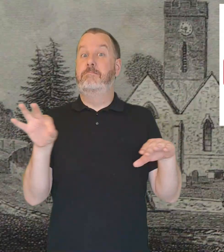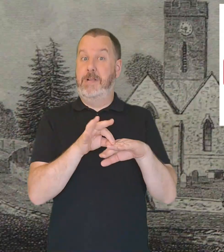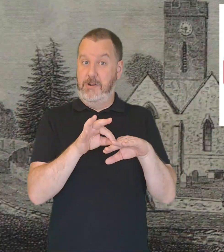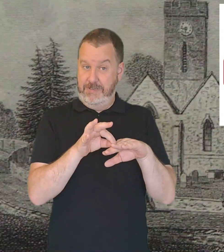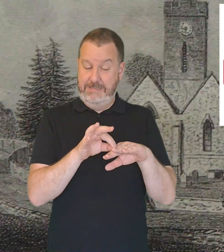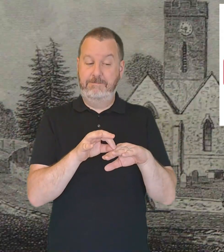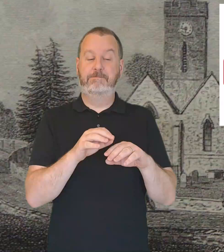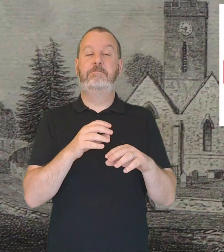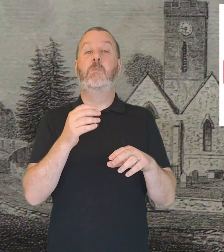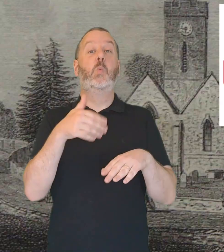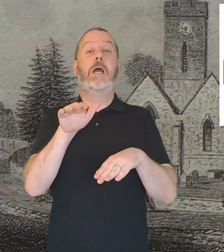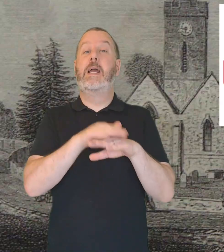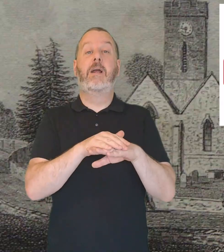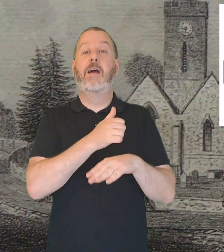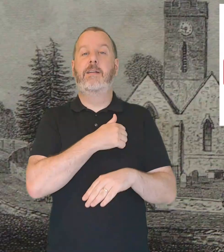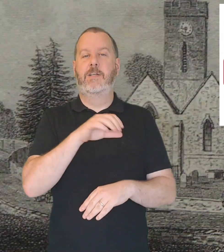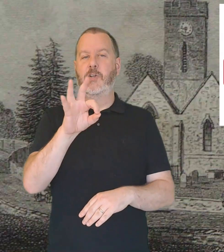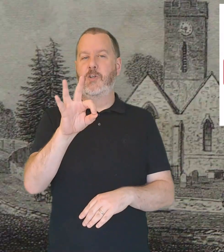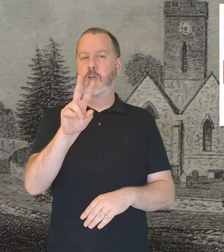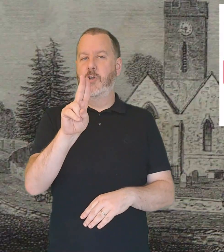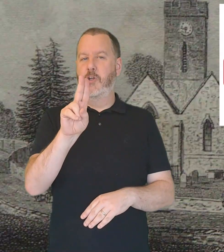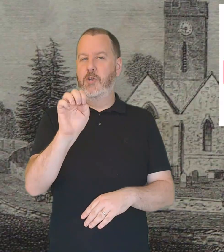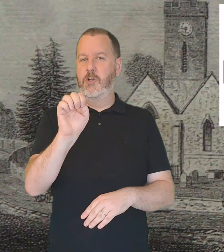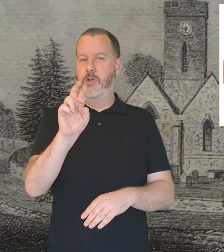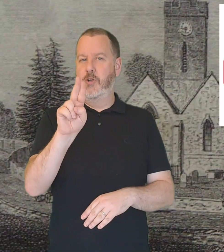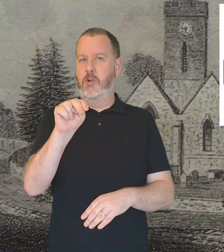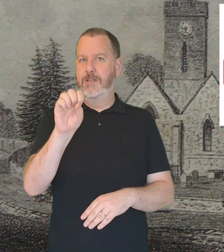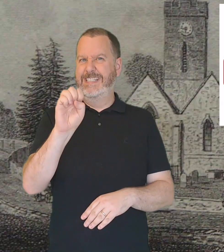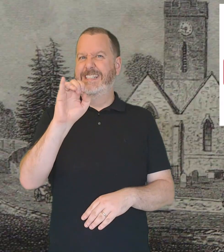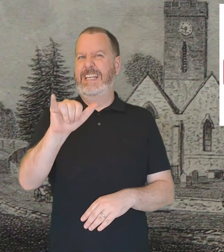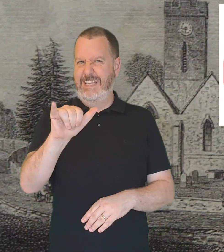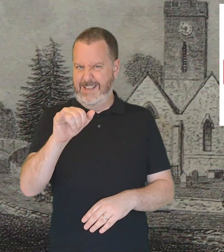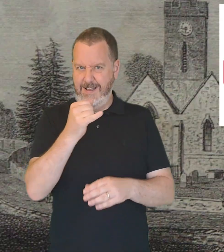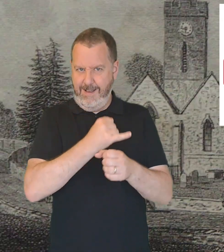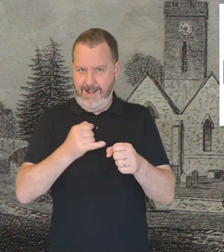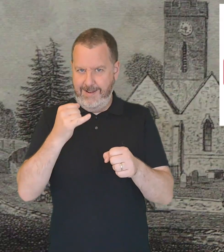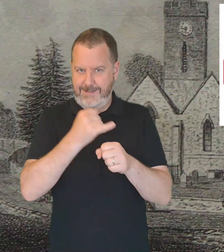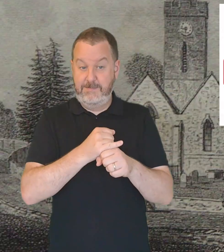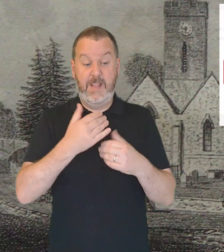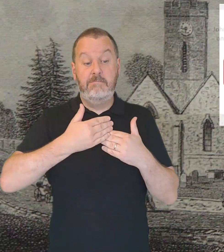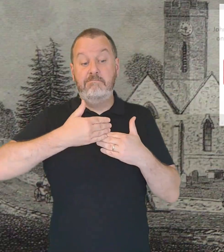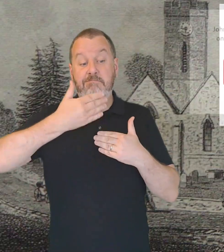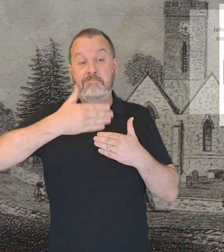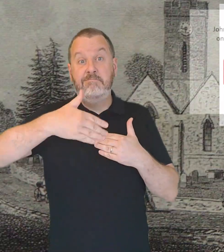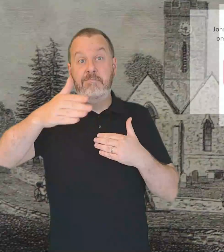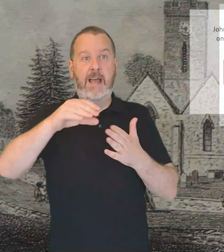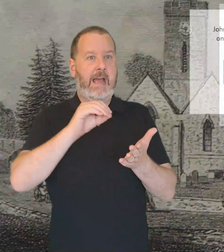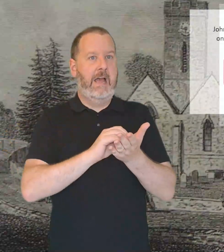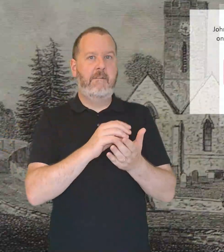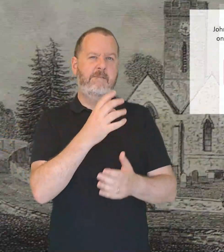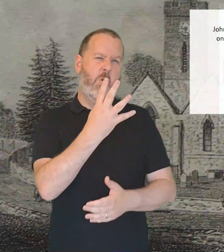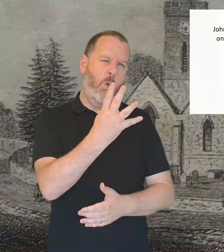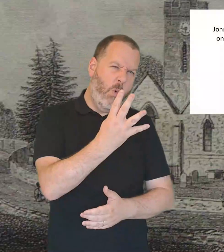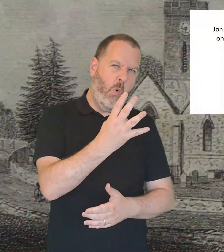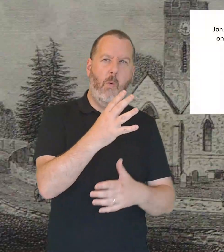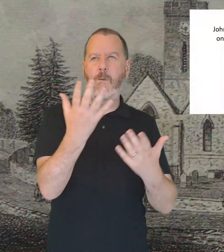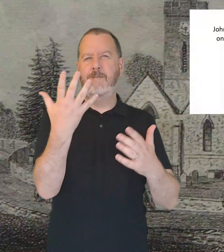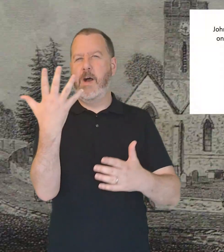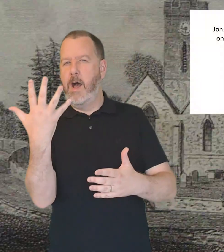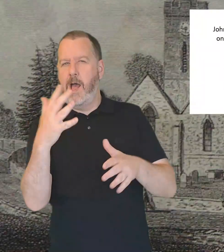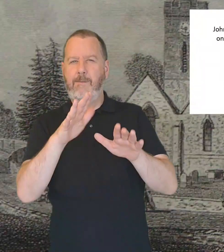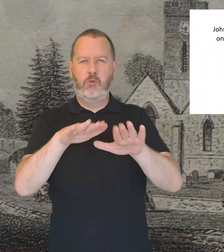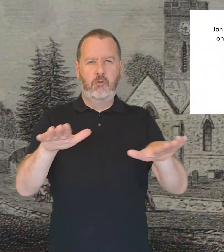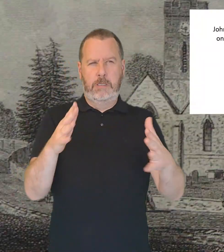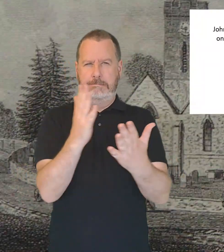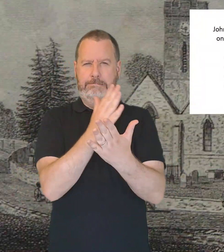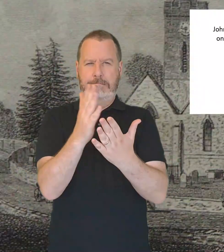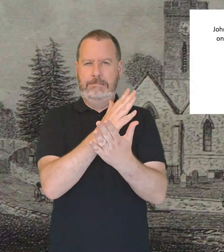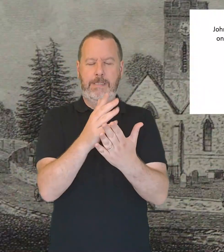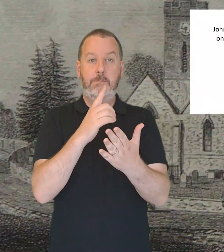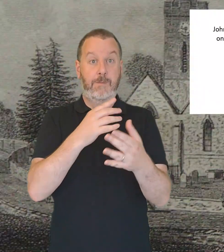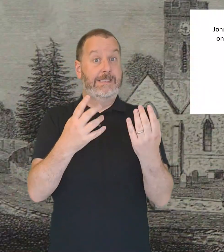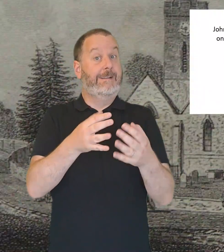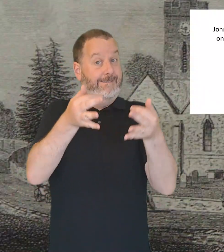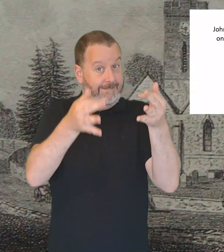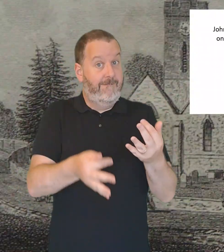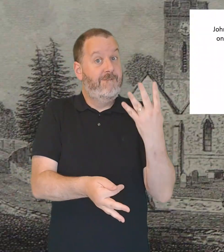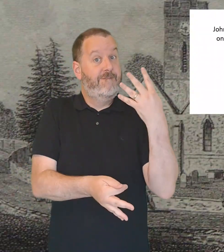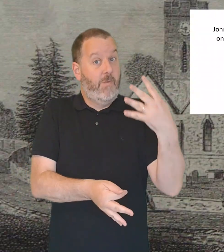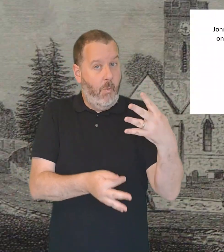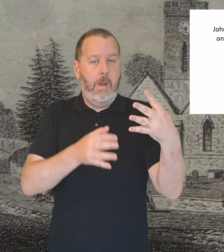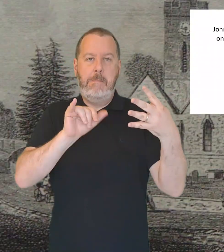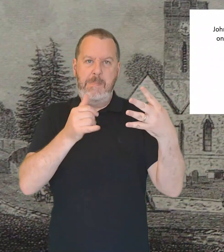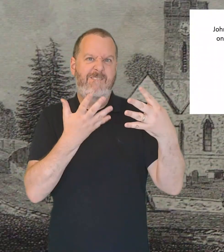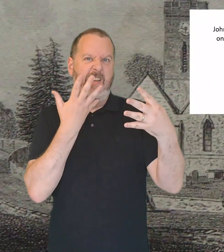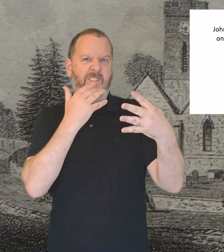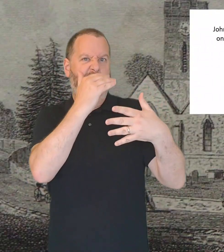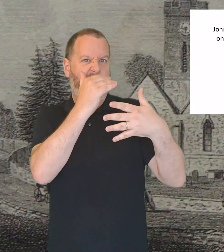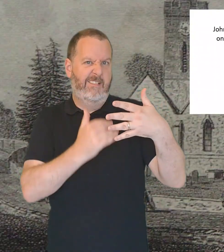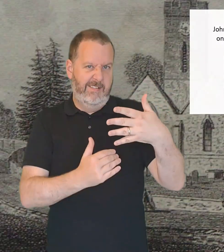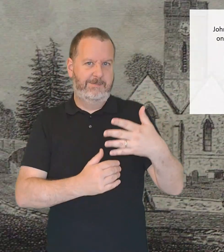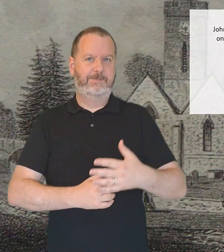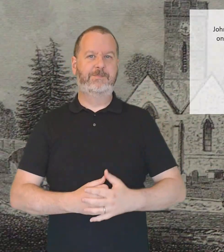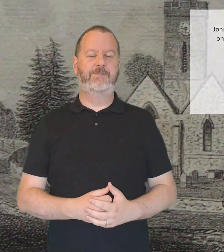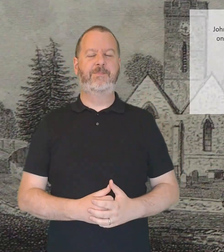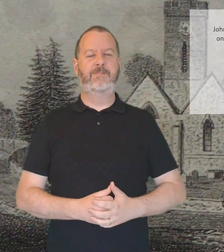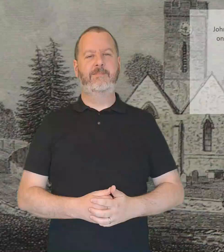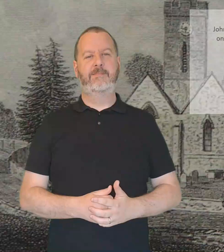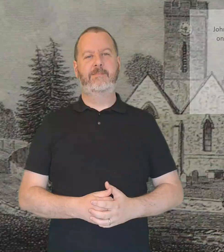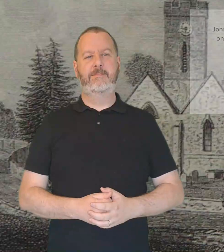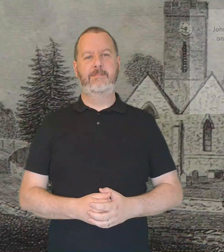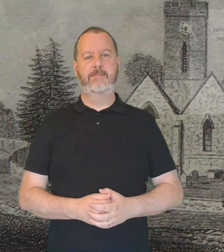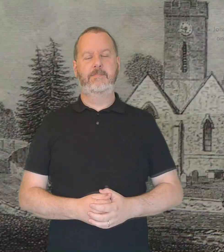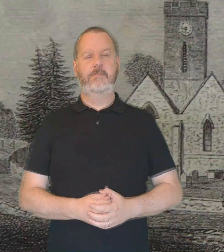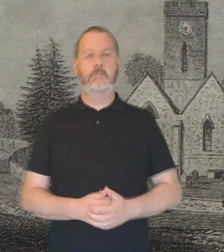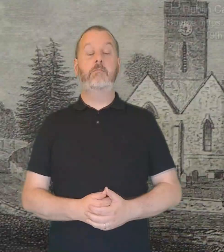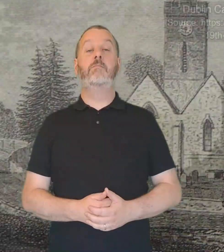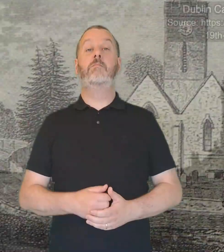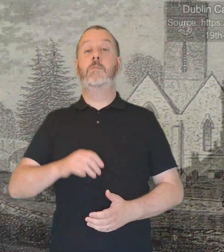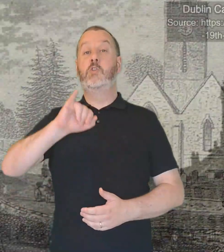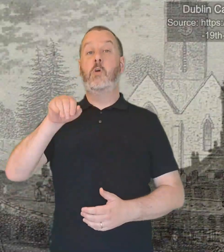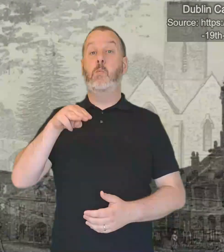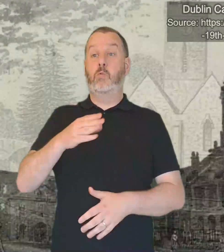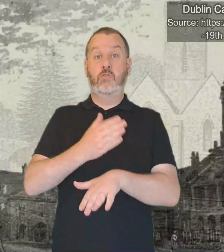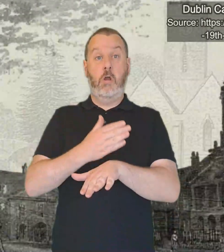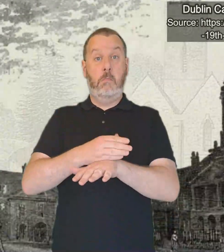They married in Guernsey and had at least 4 children.